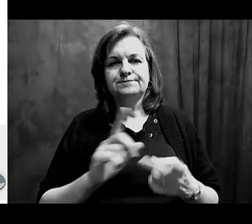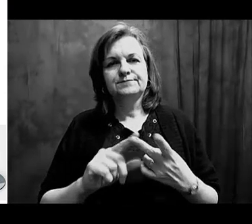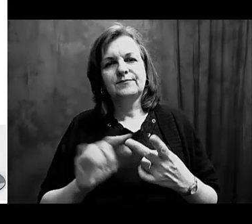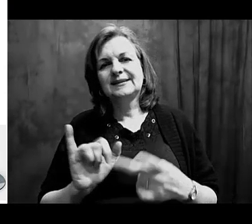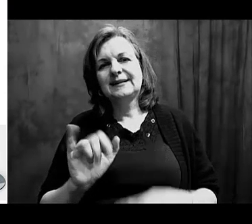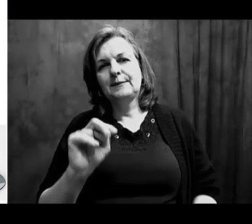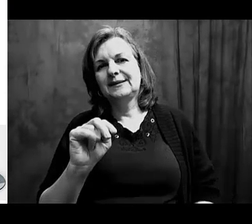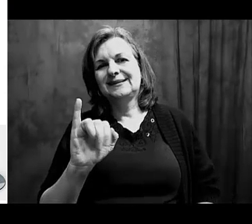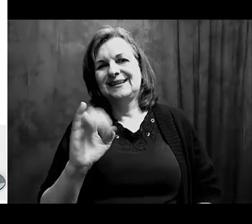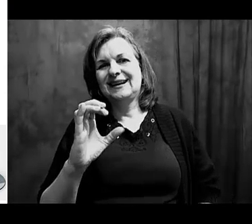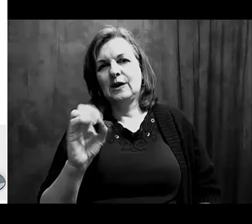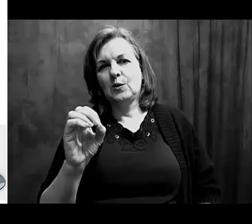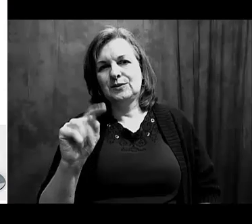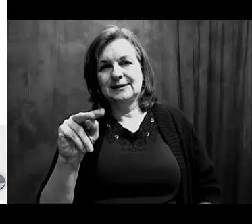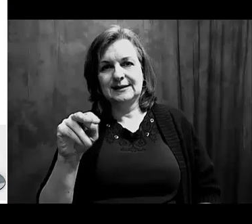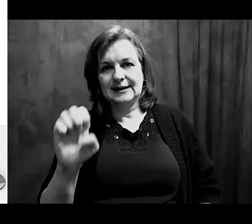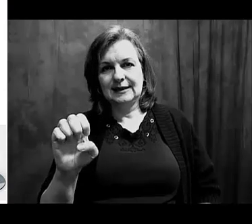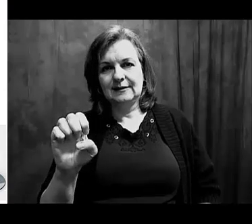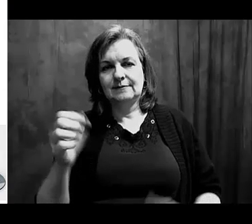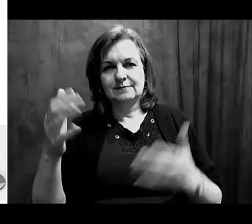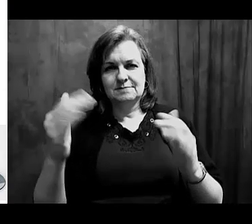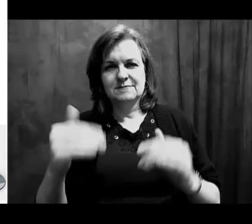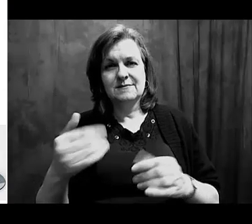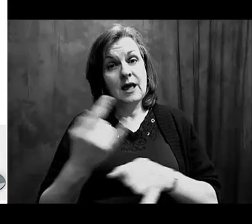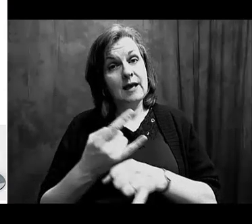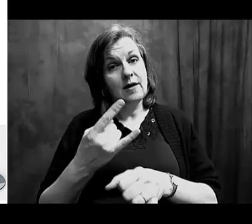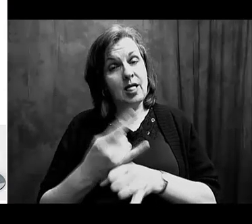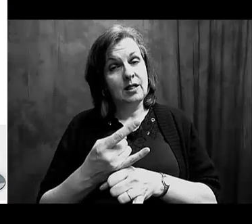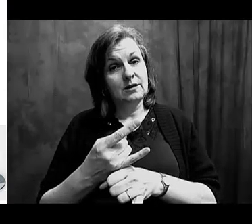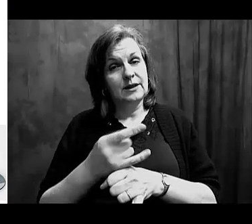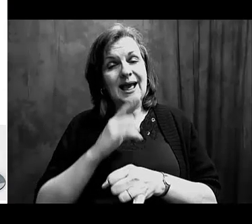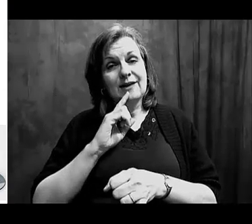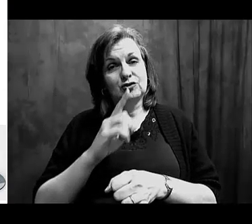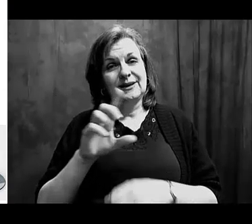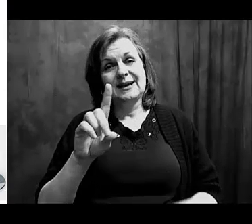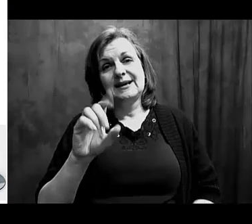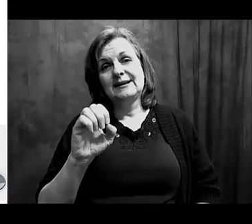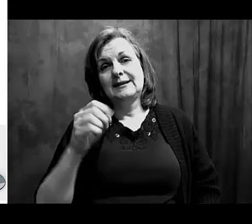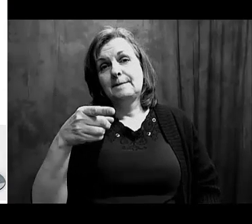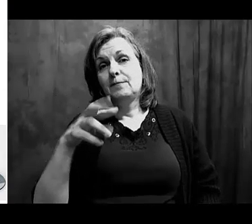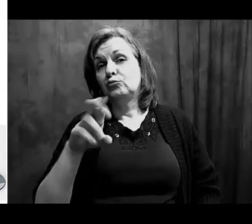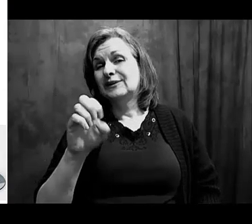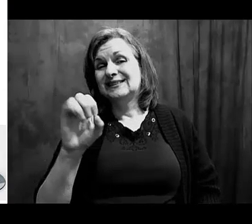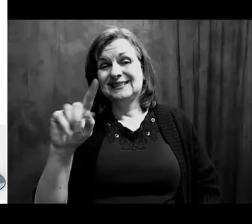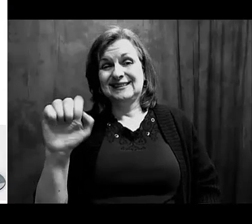alcohol however depressant right?